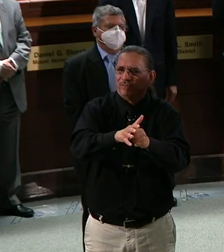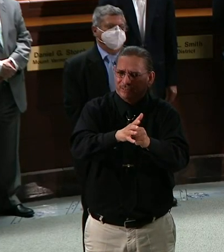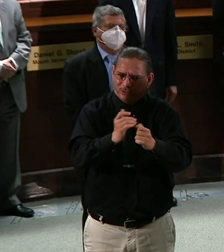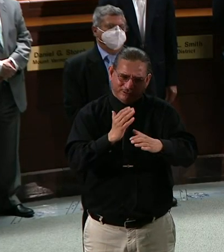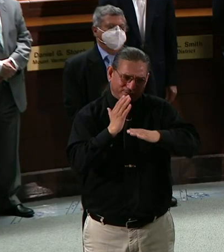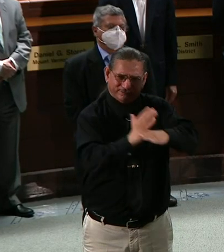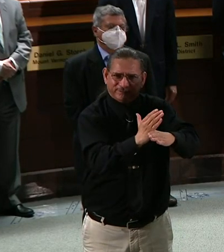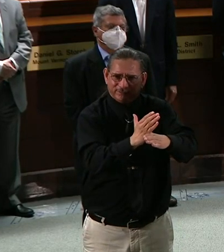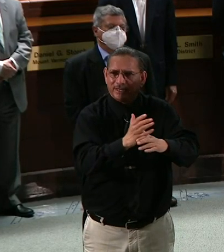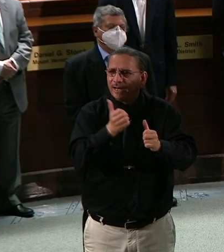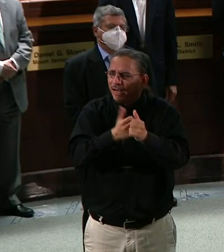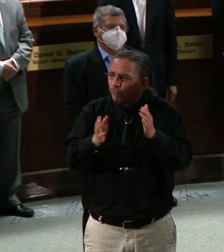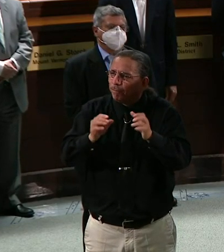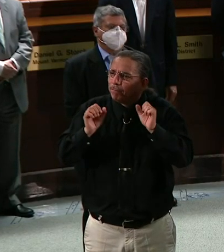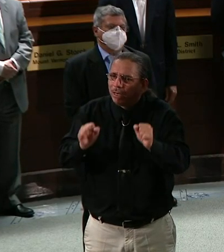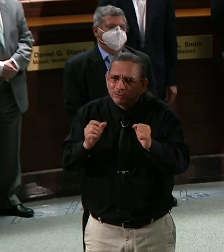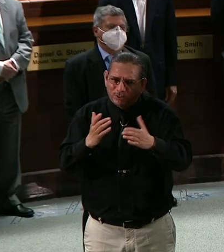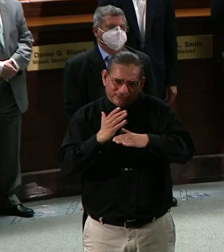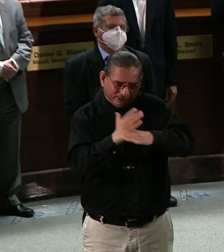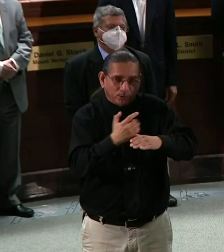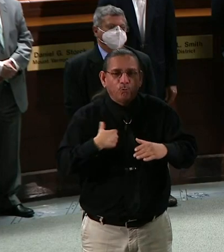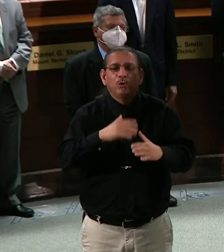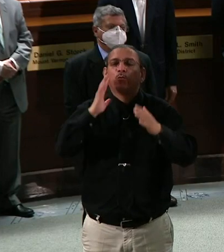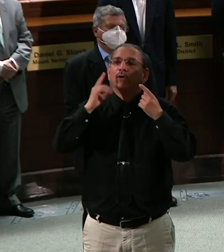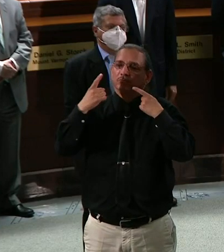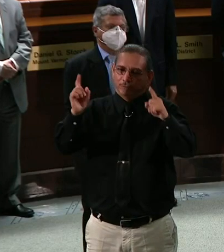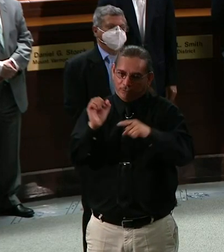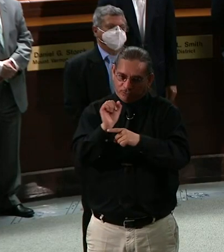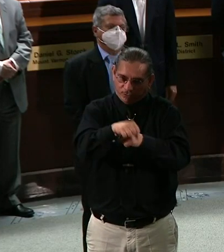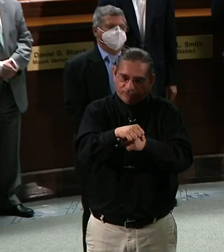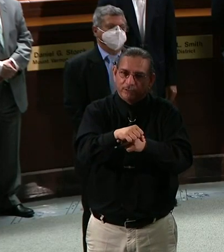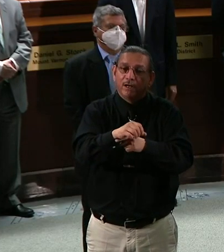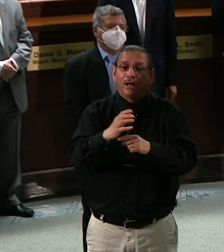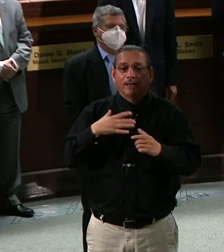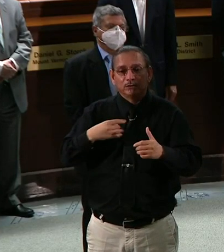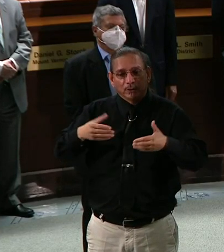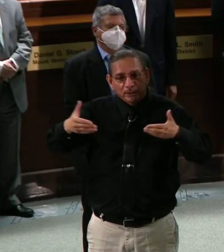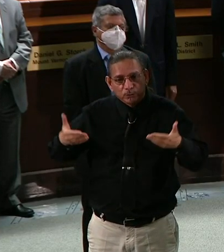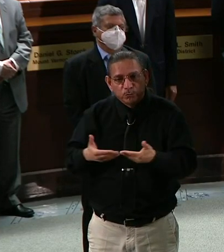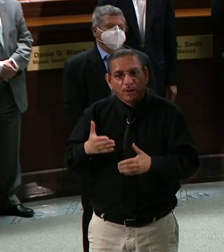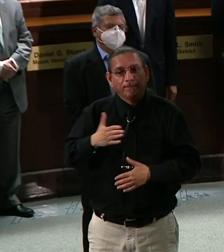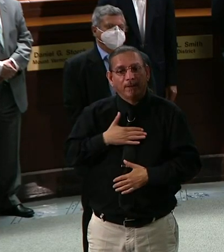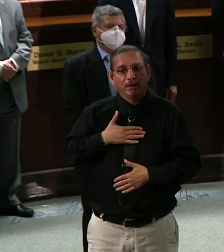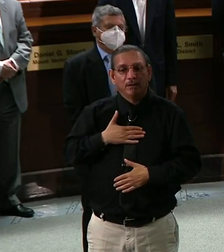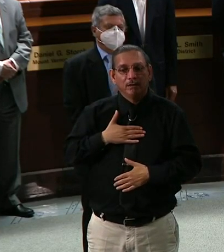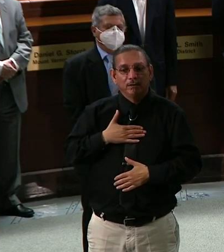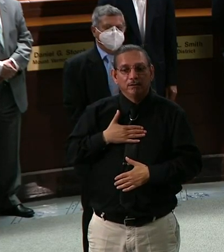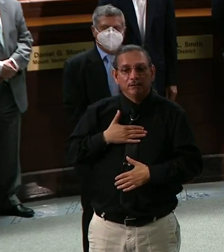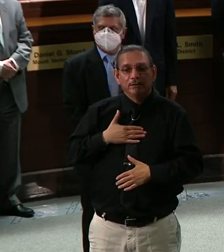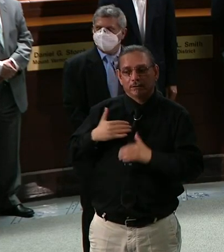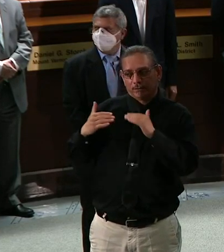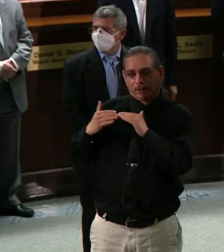ASKING THIS PAIN THANKS FOR EVERY ANGLE SO THAT WE CAN SUCCESSFULLY FOR CONTENT. I